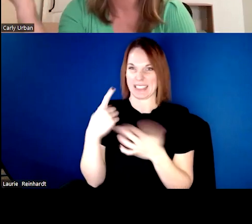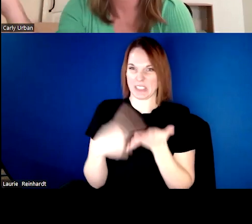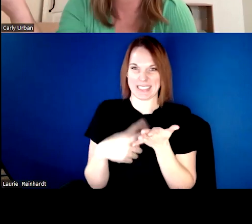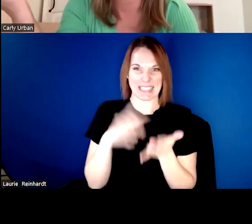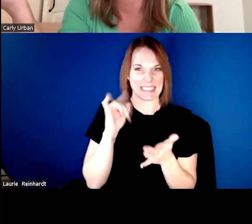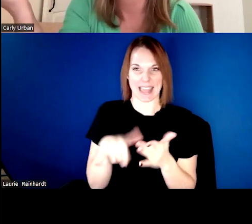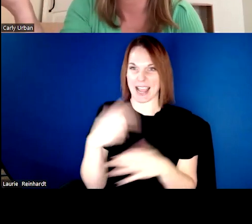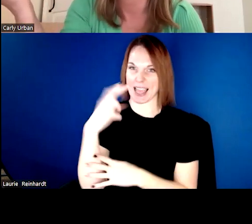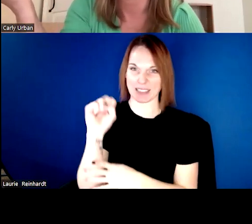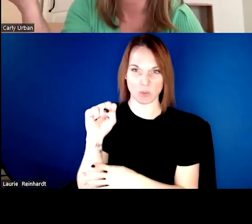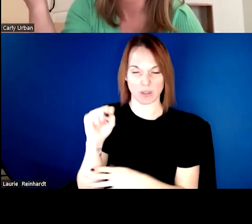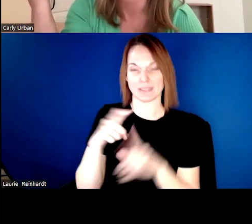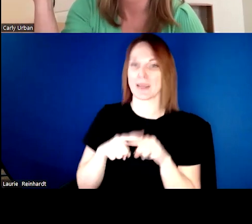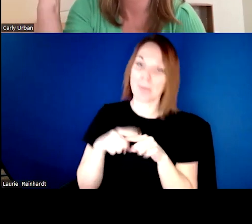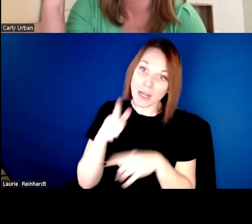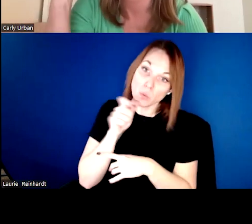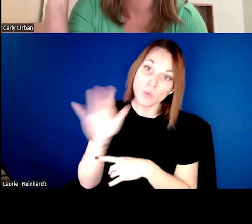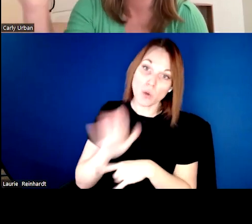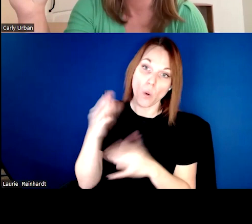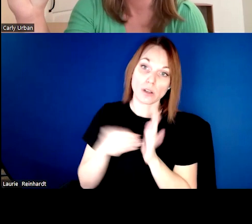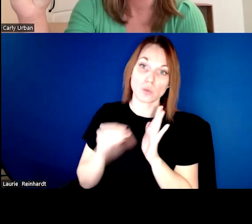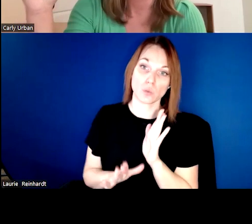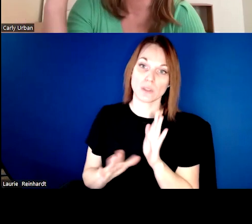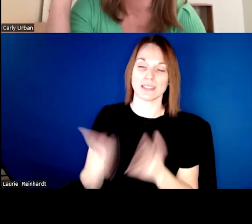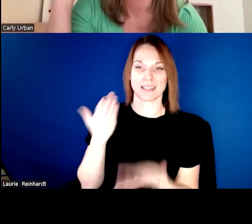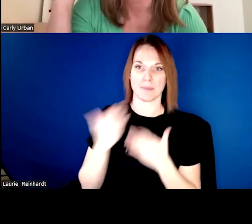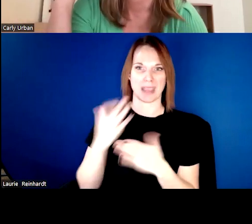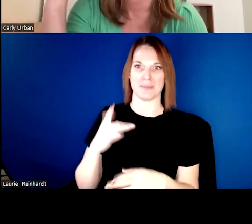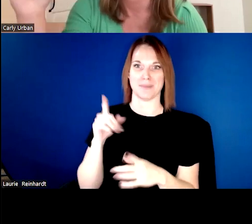Depending on who your students are that might just seem so far off that you know,